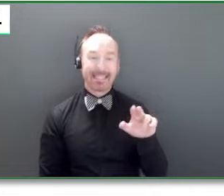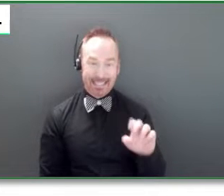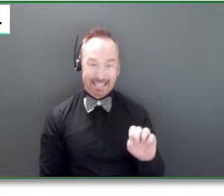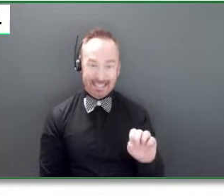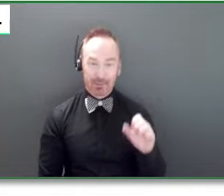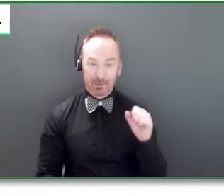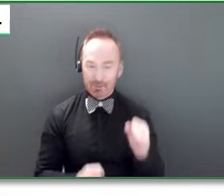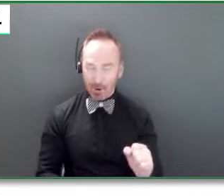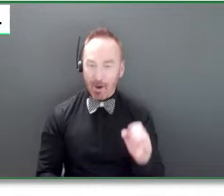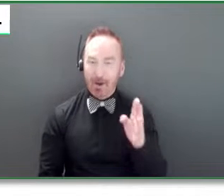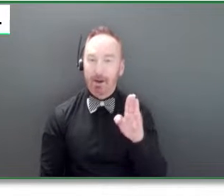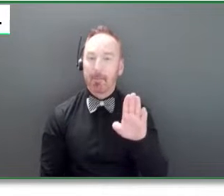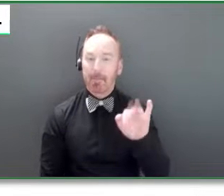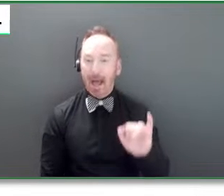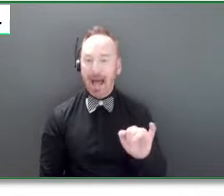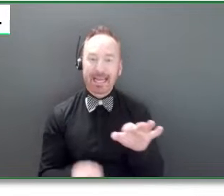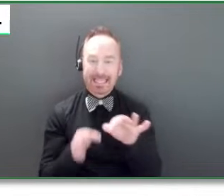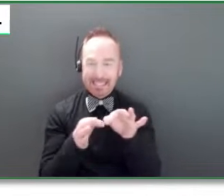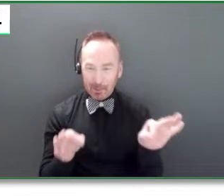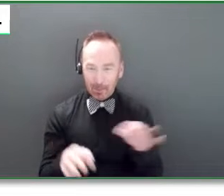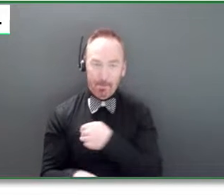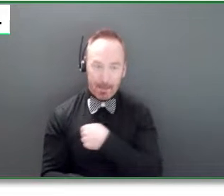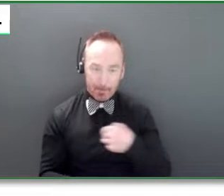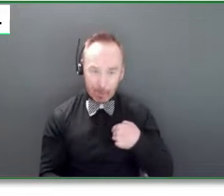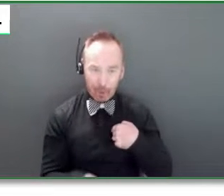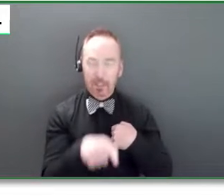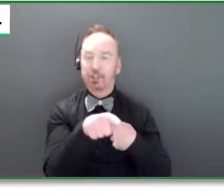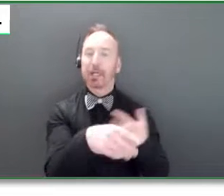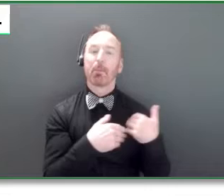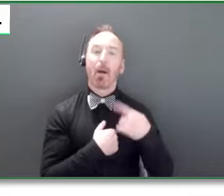of all of our French writing and and interpretation.